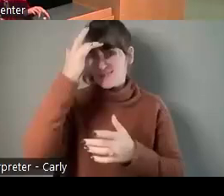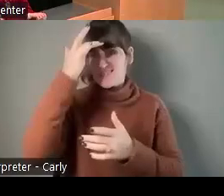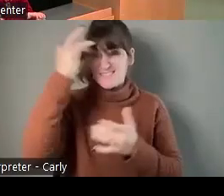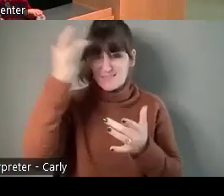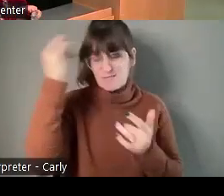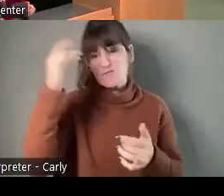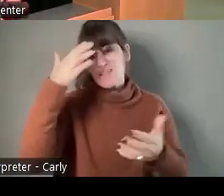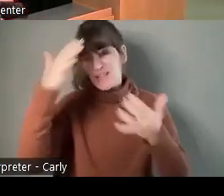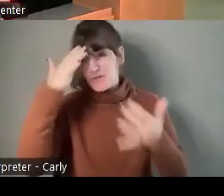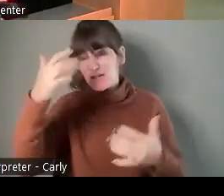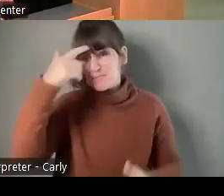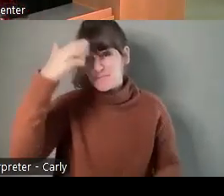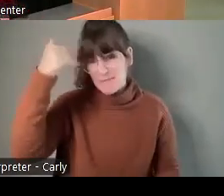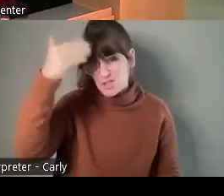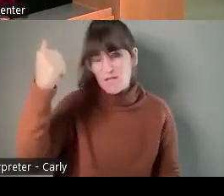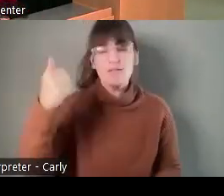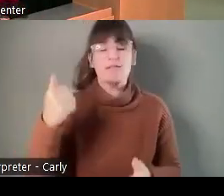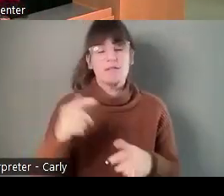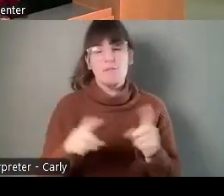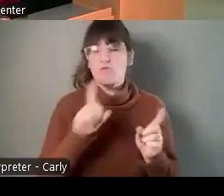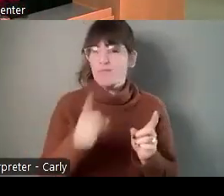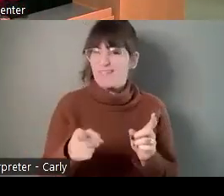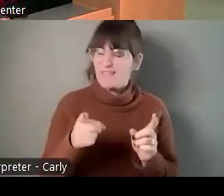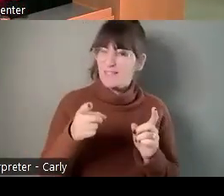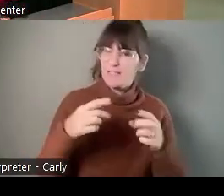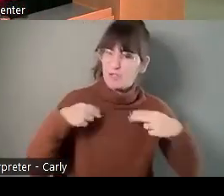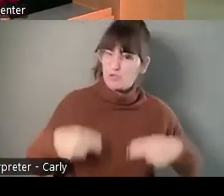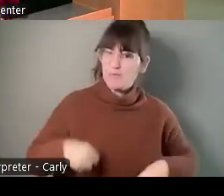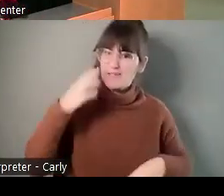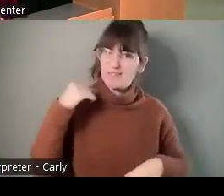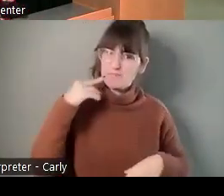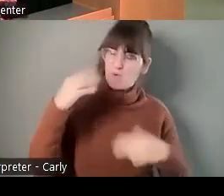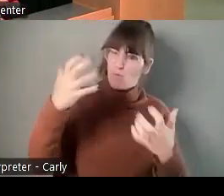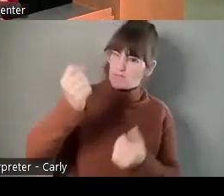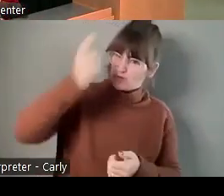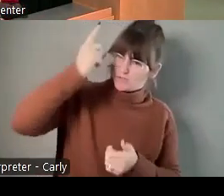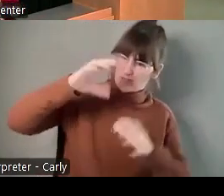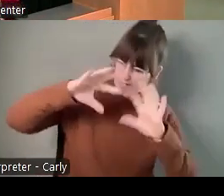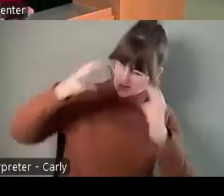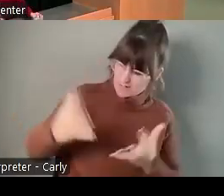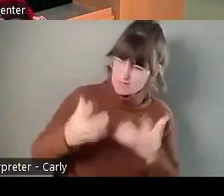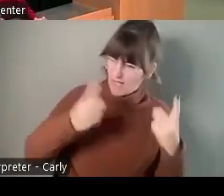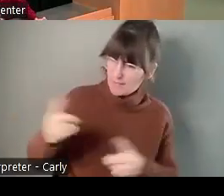of the human drive to make sense of what we experience. So again, an effective intervention,